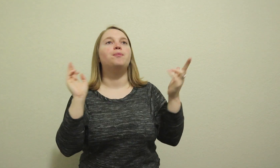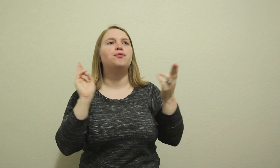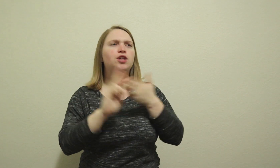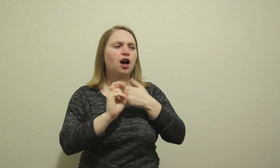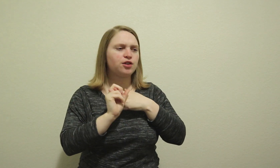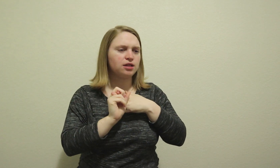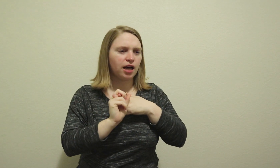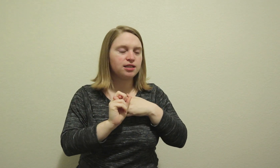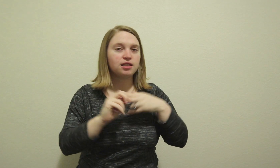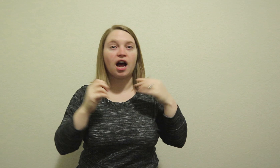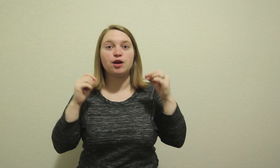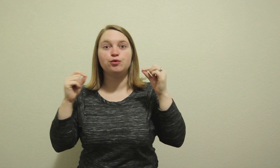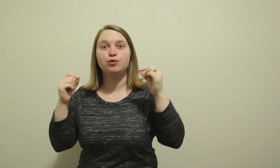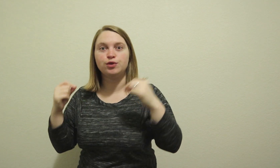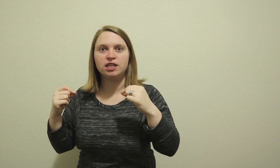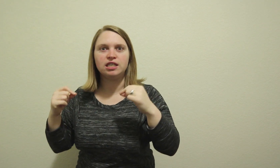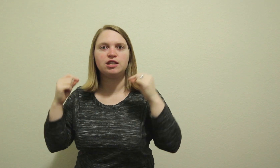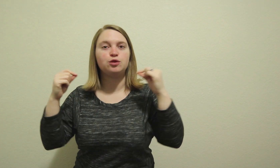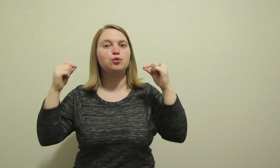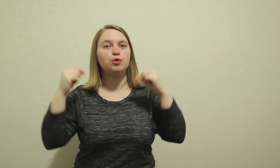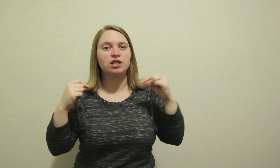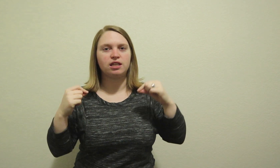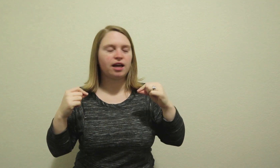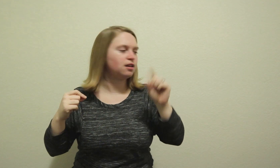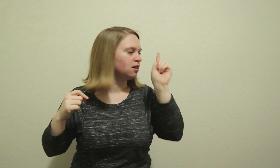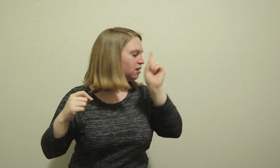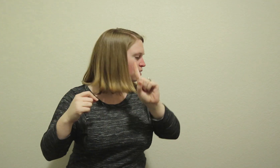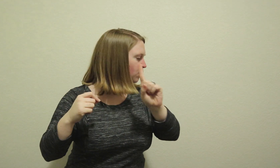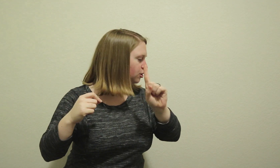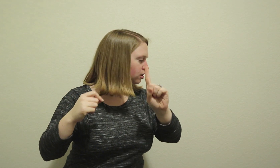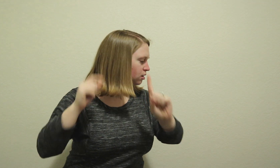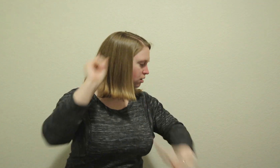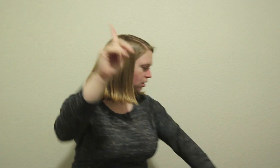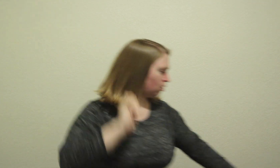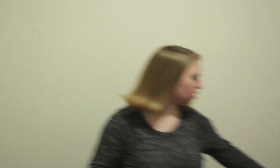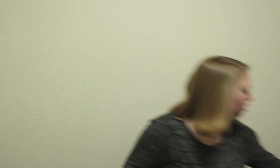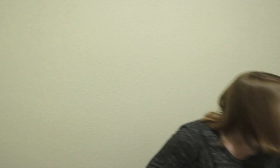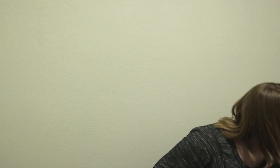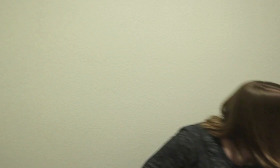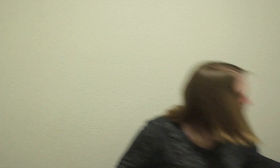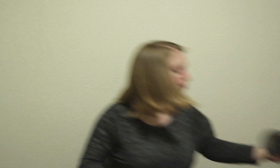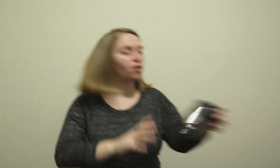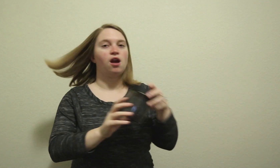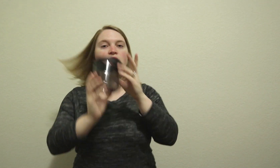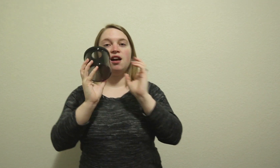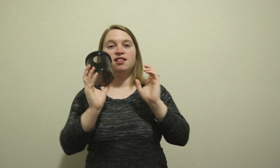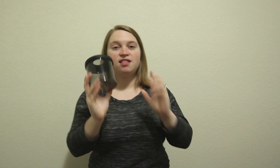The other likes that I really, really like which is